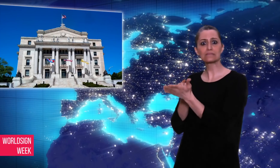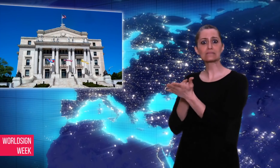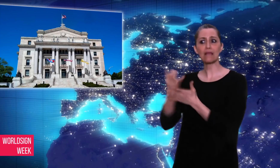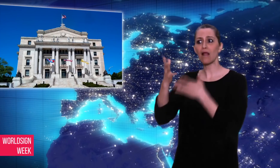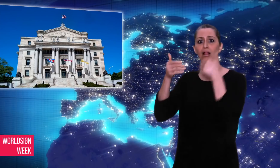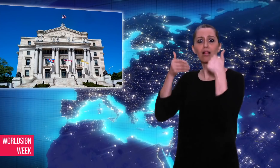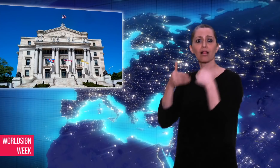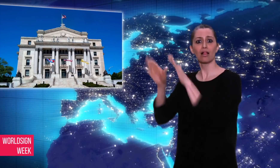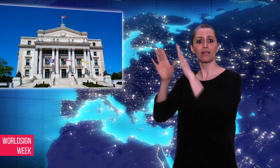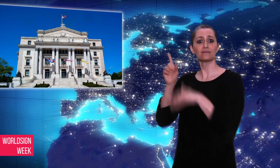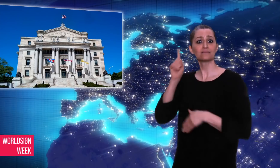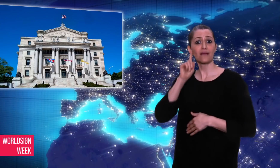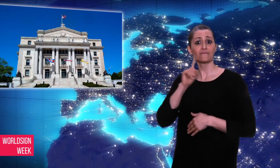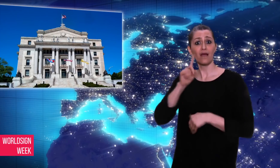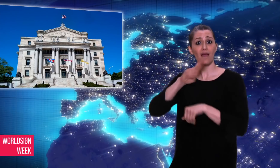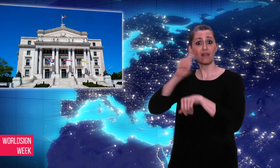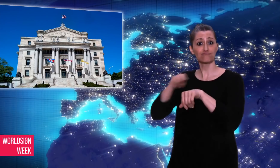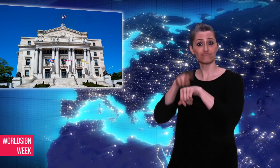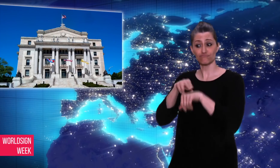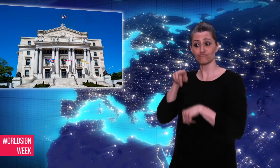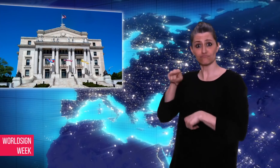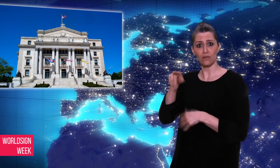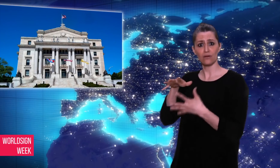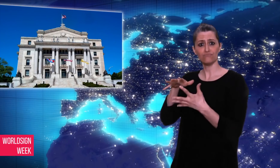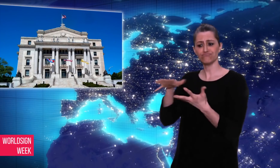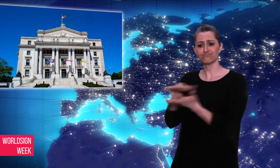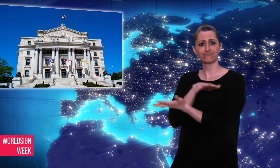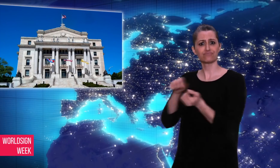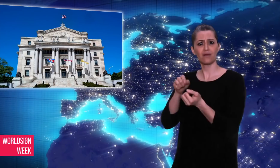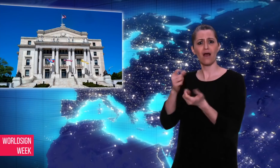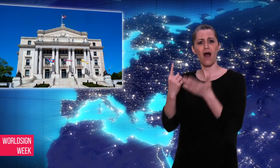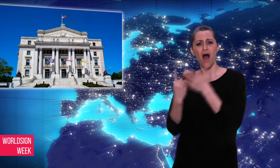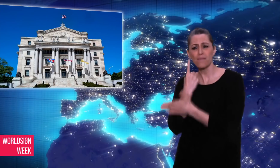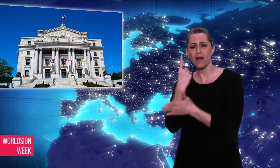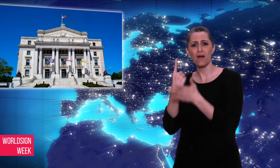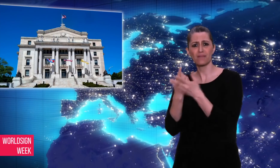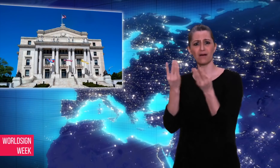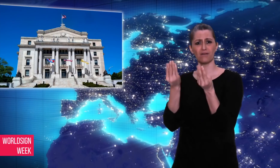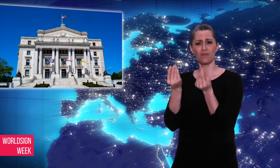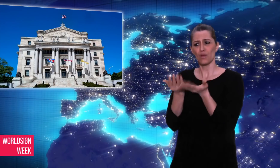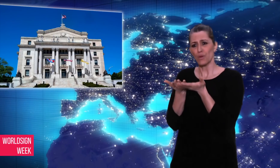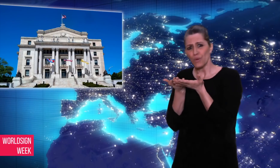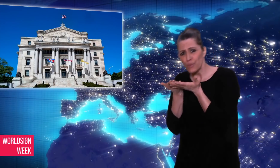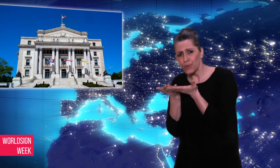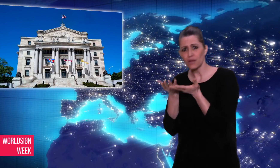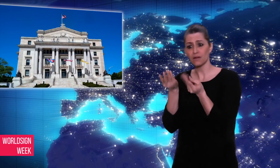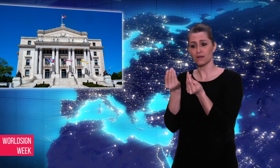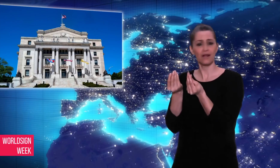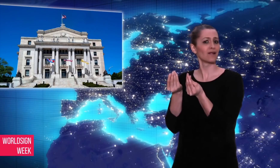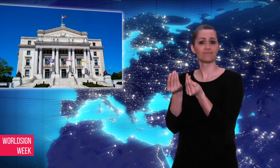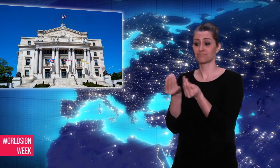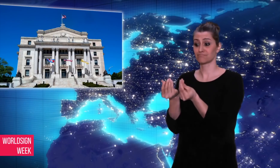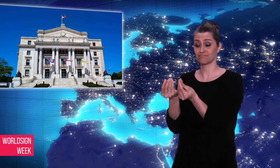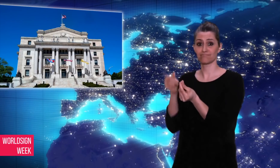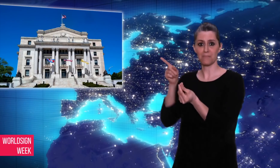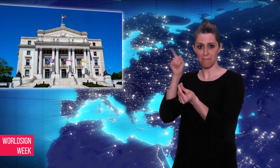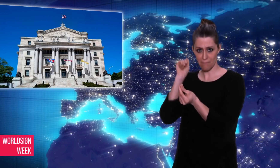for damages incurred since the beginning of